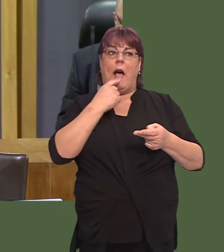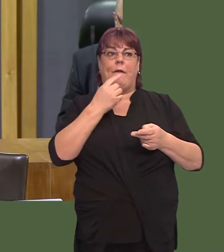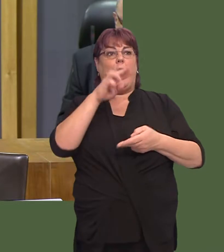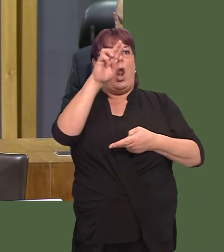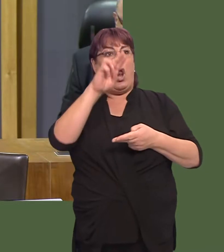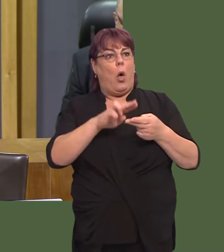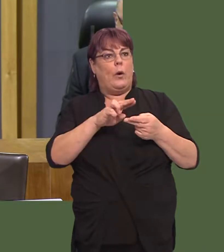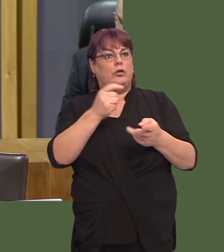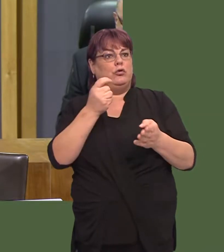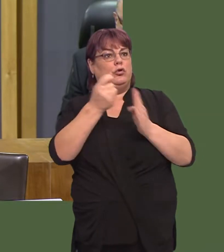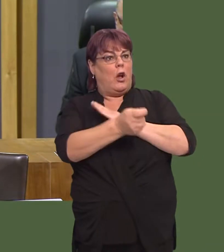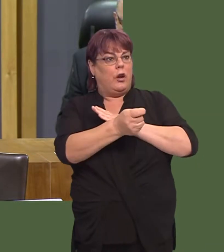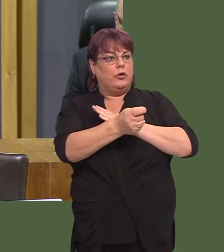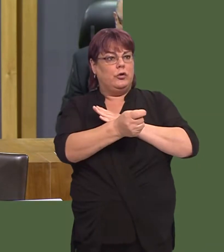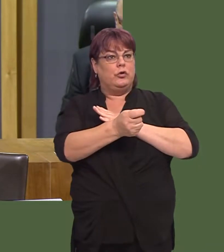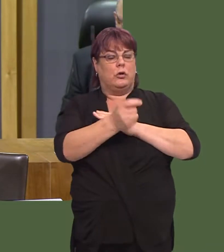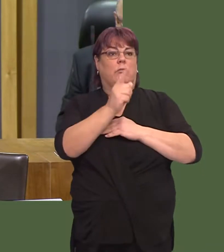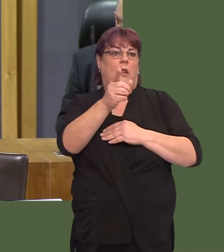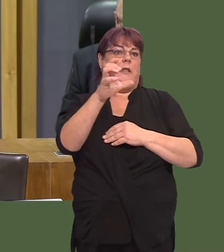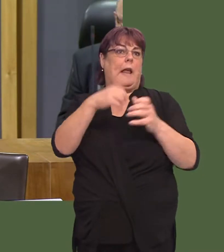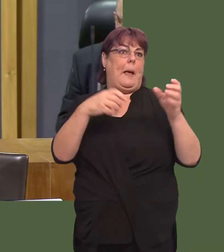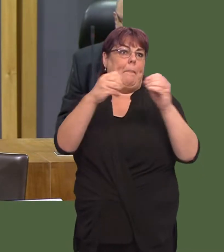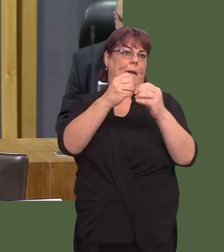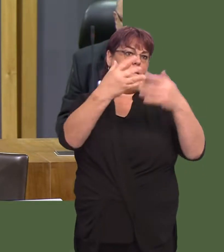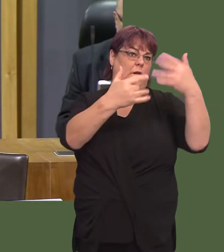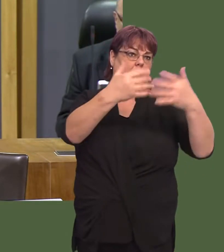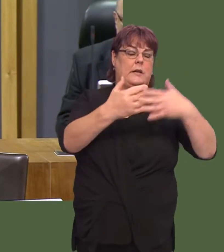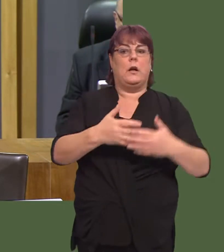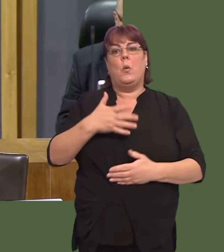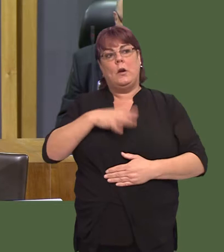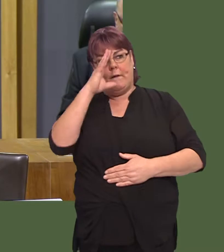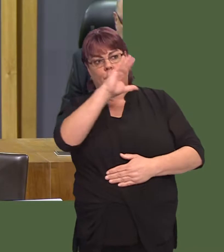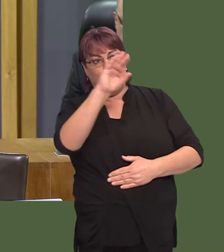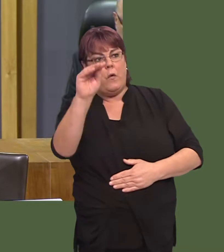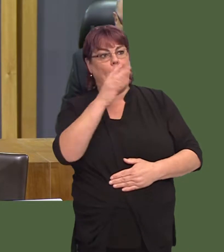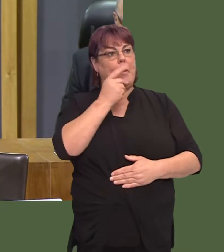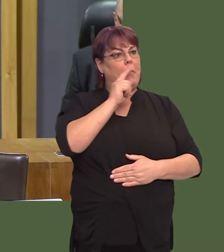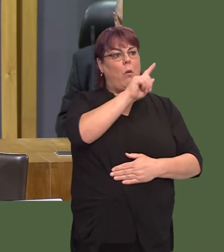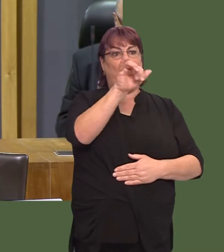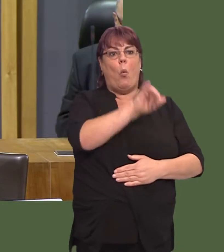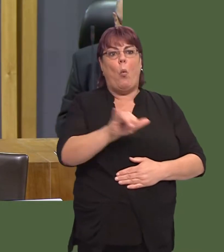a job to be done here to inform people of the tariffs that are available and the lowest ones.